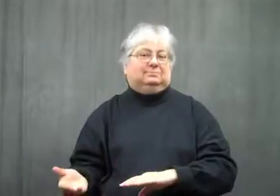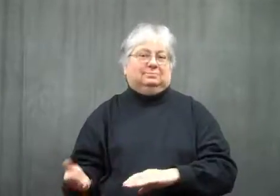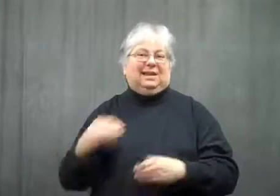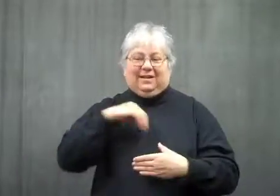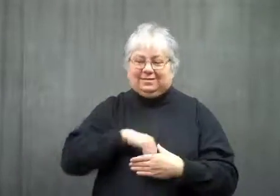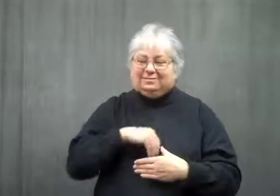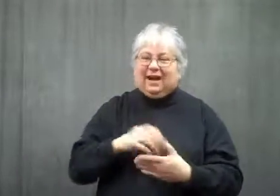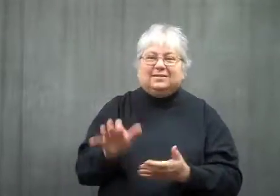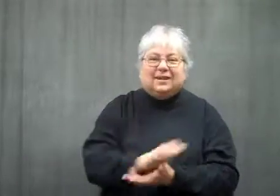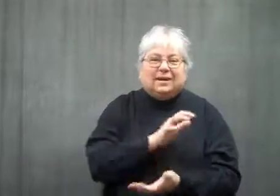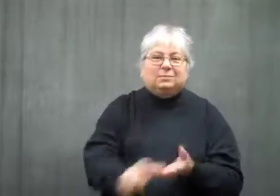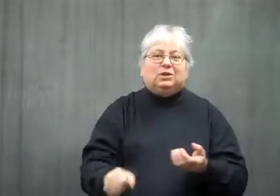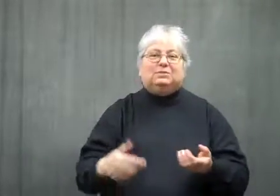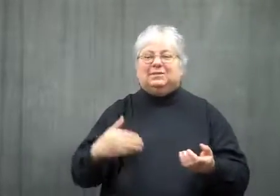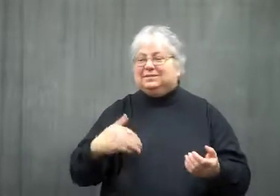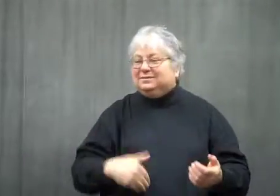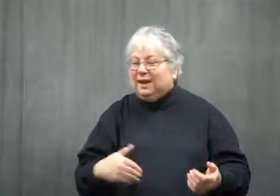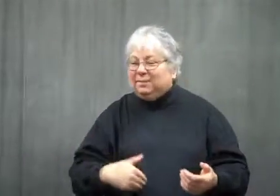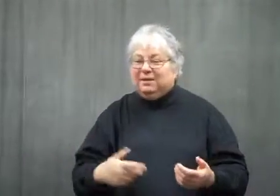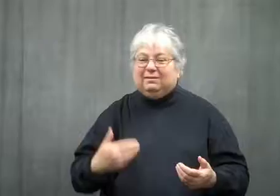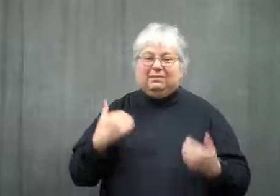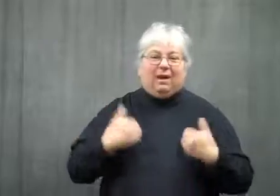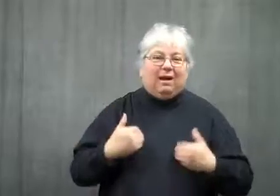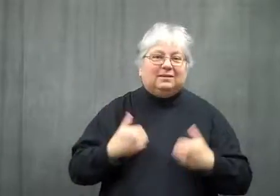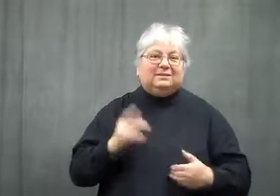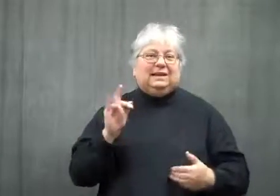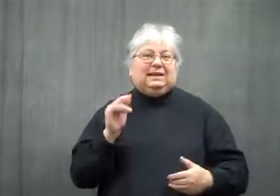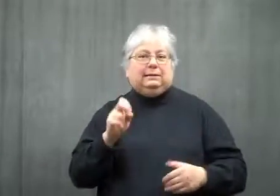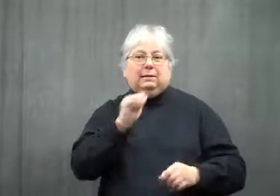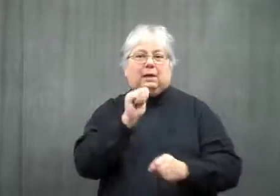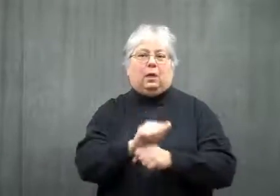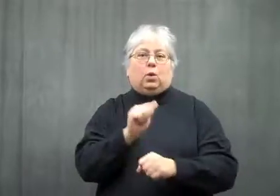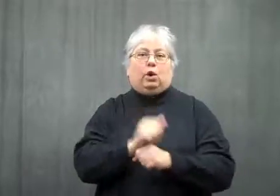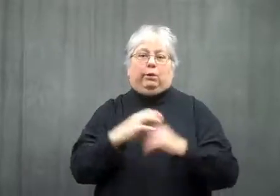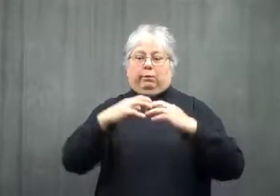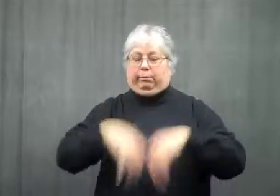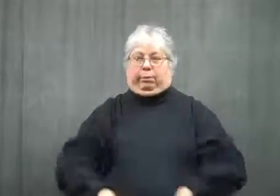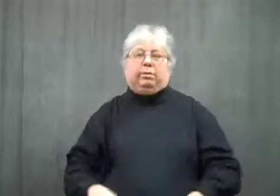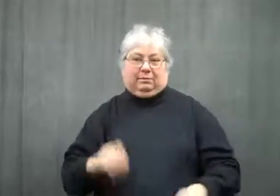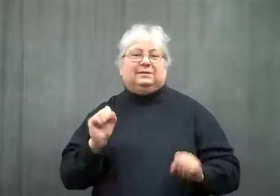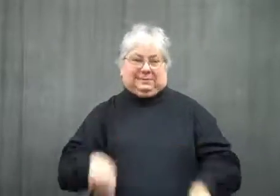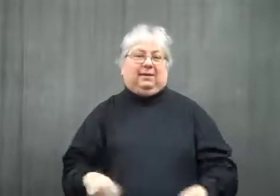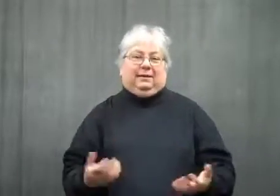There is internal damage, and organs break down and stop working.